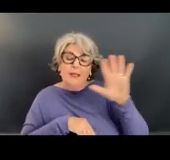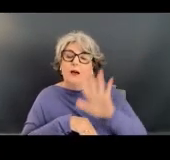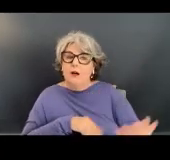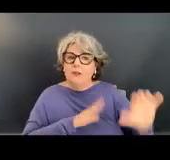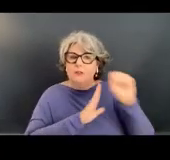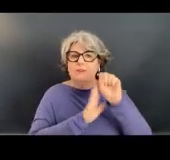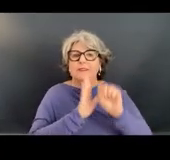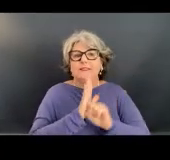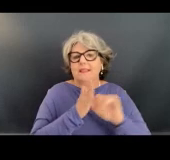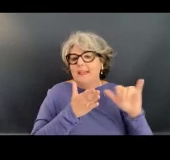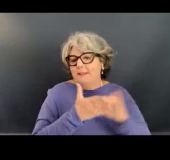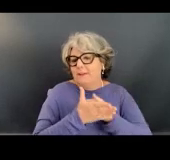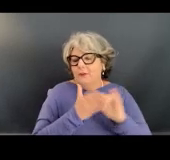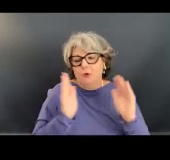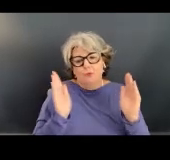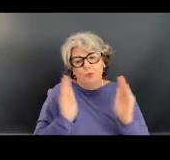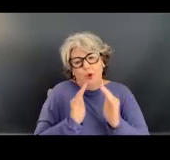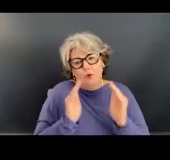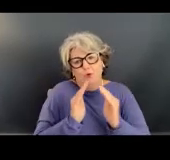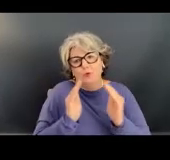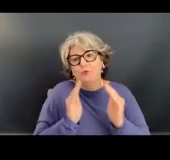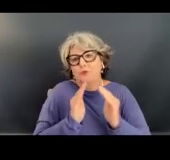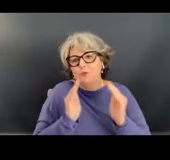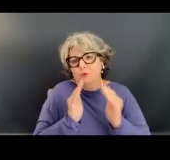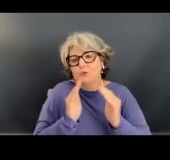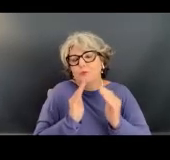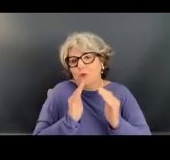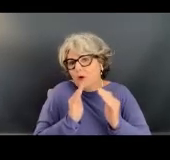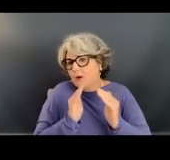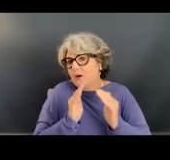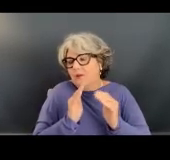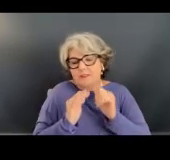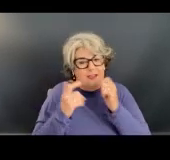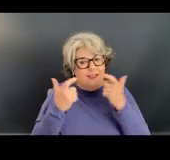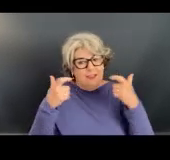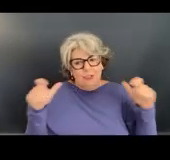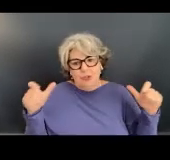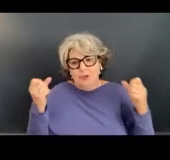We are very small, not as as large as many of the other programs.